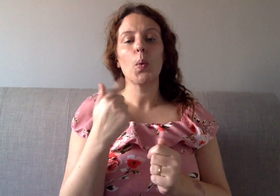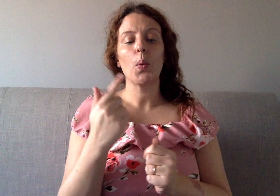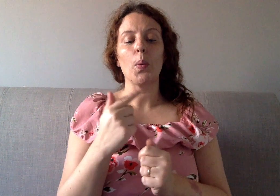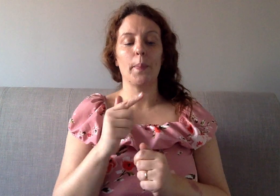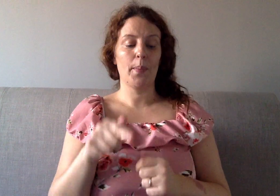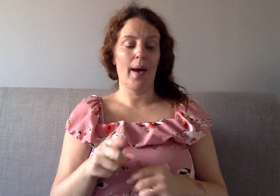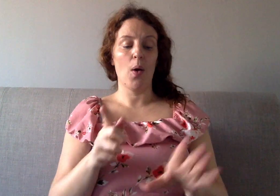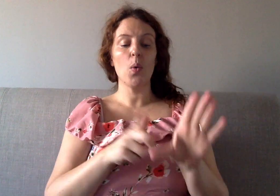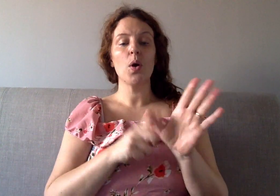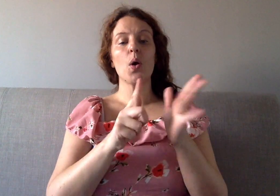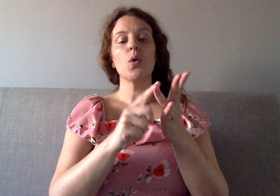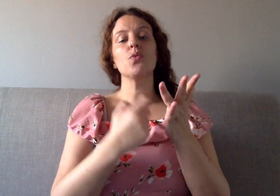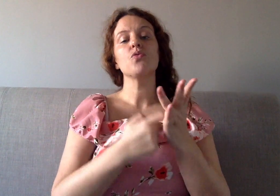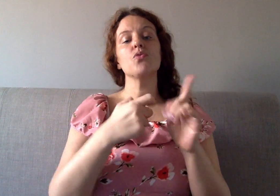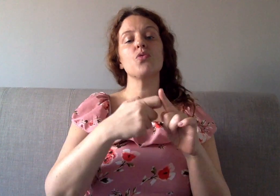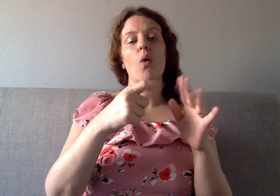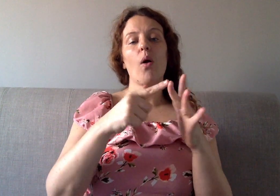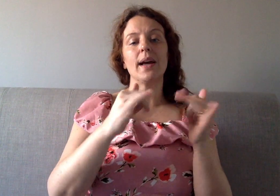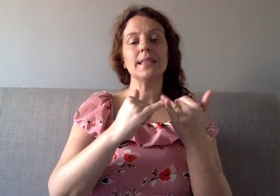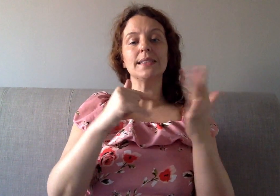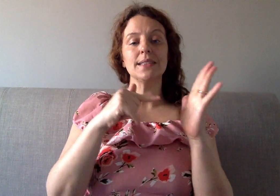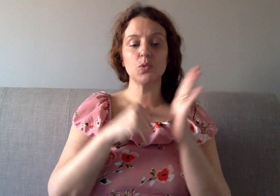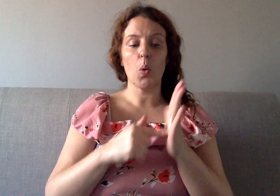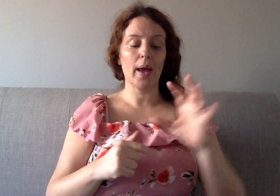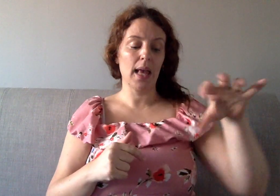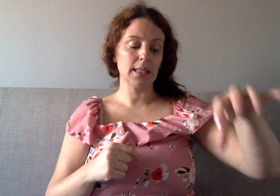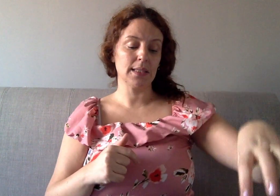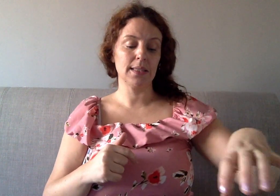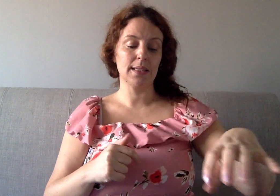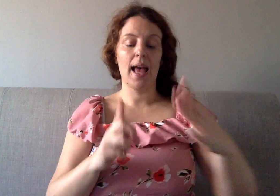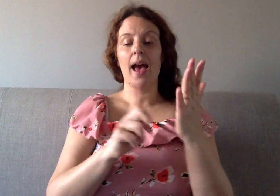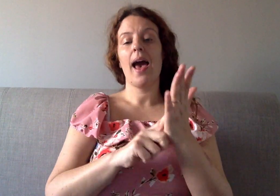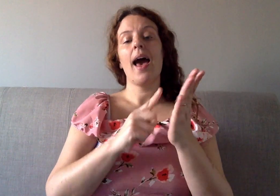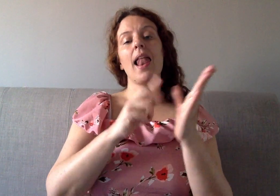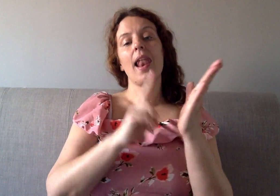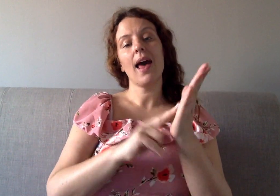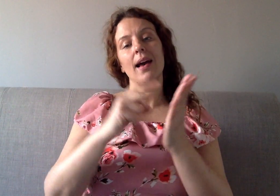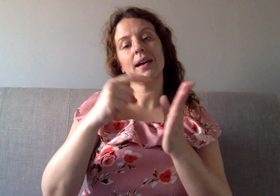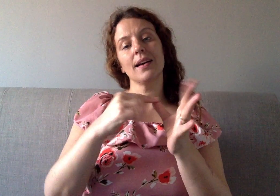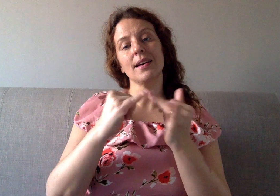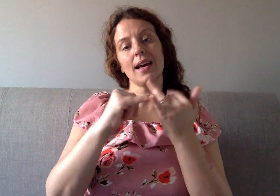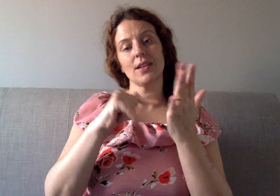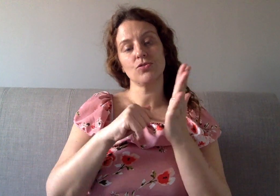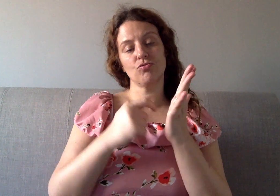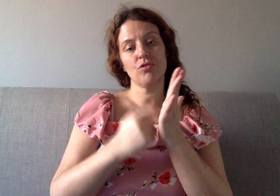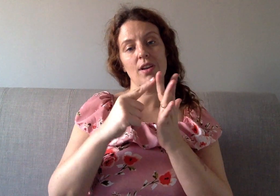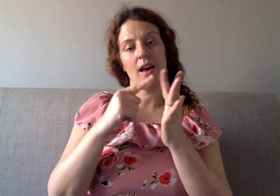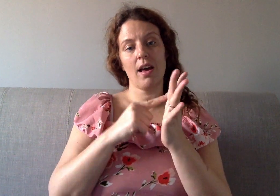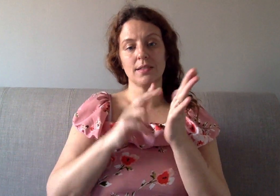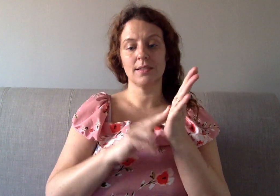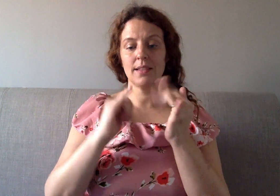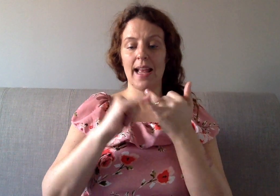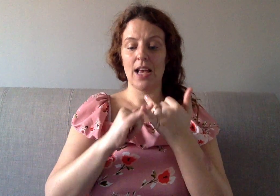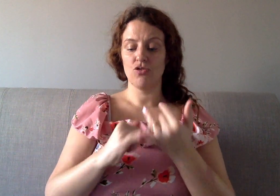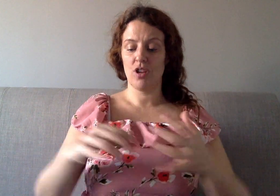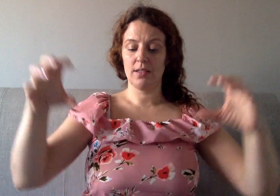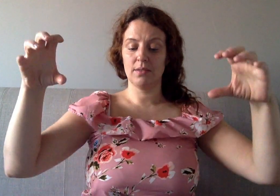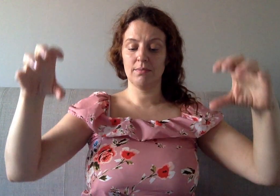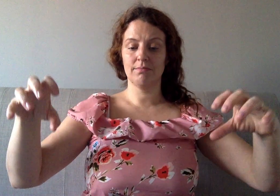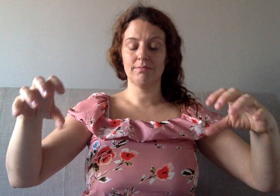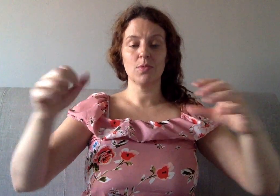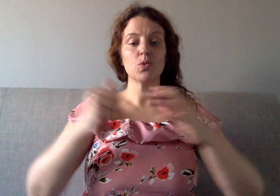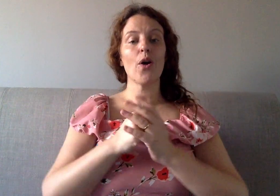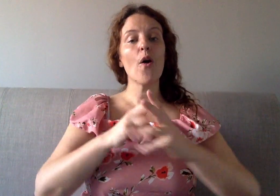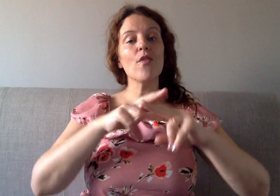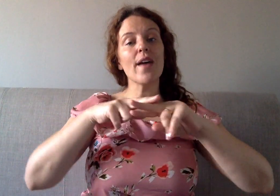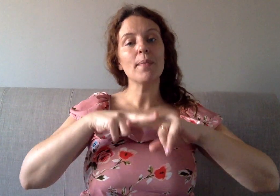The Yorkists and the Lancastrians.